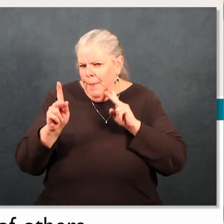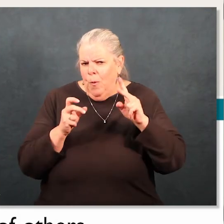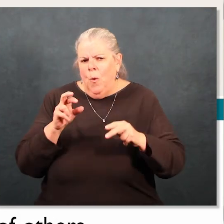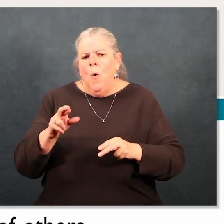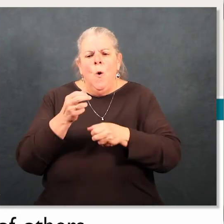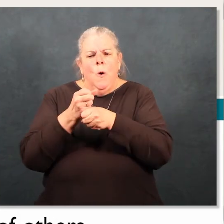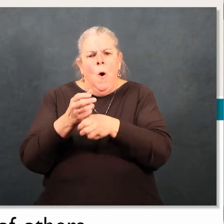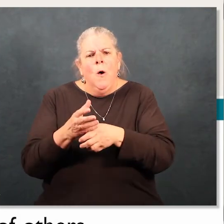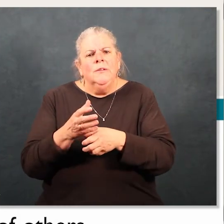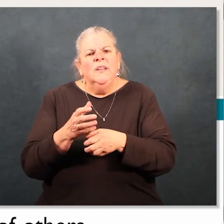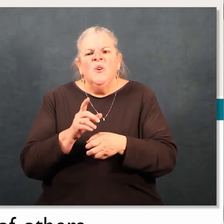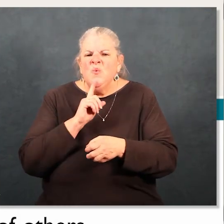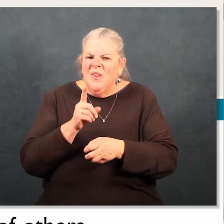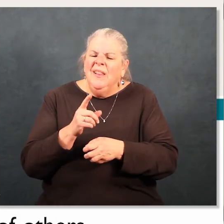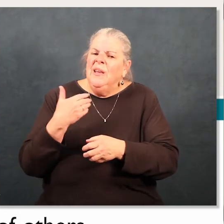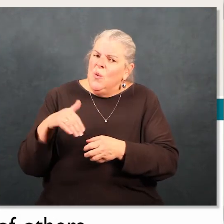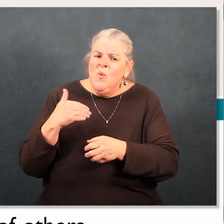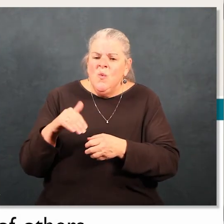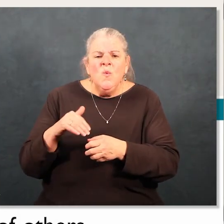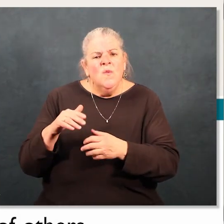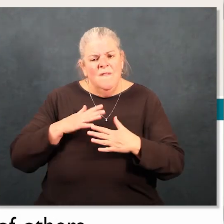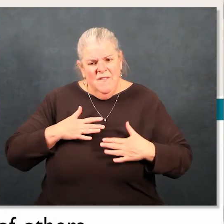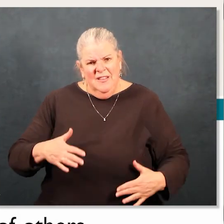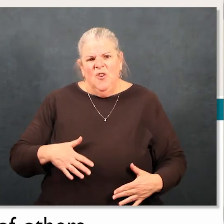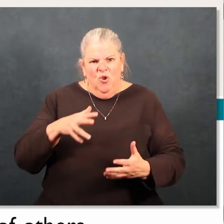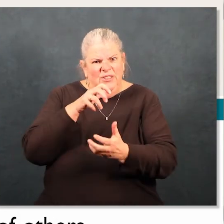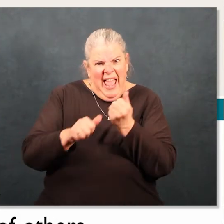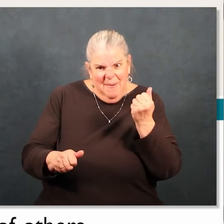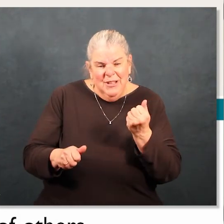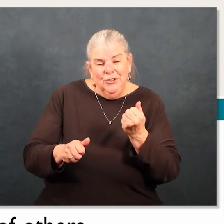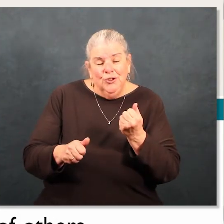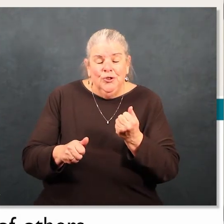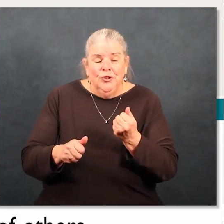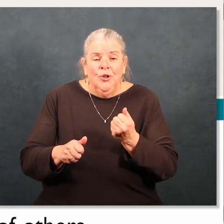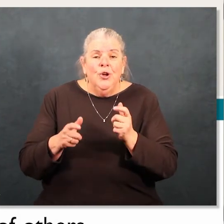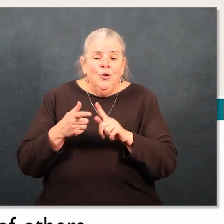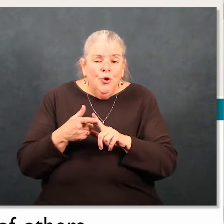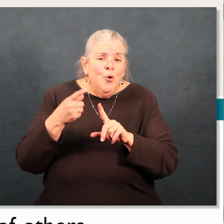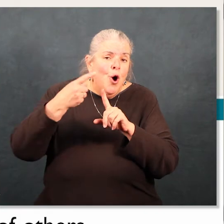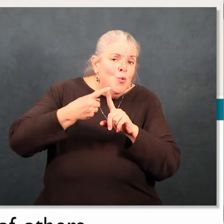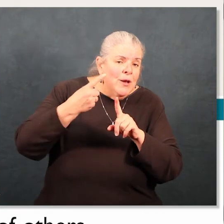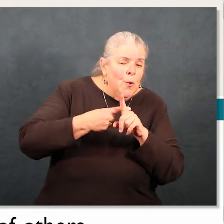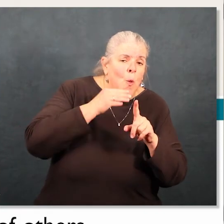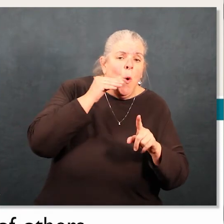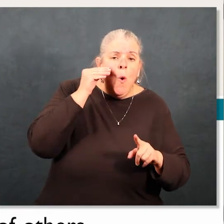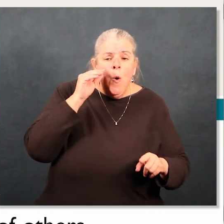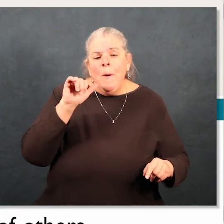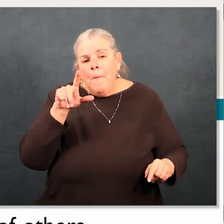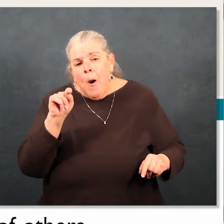really substantial physical damage to rental property, then your landlord